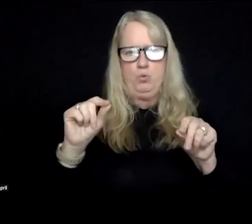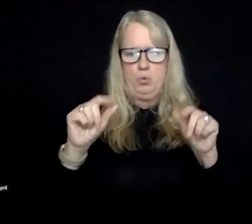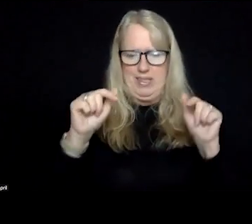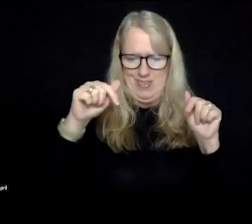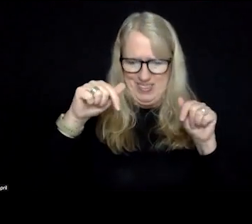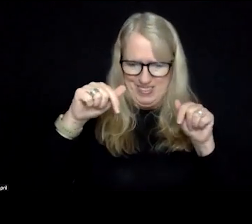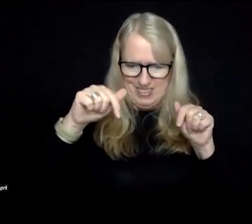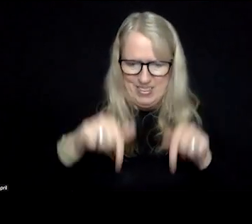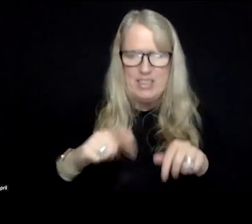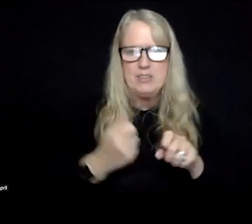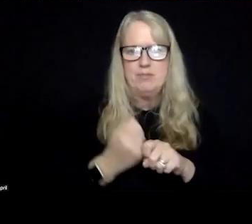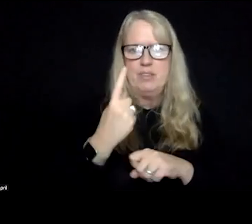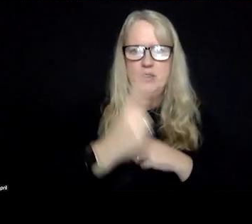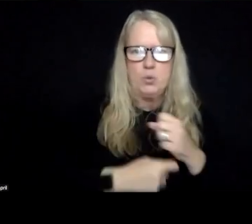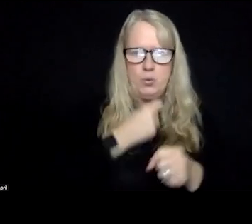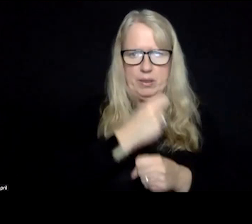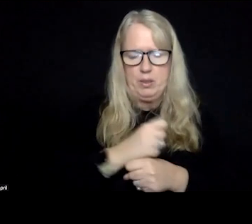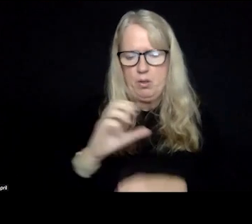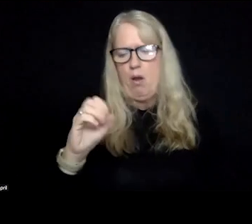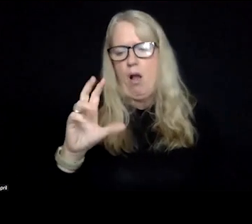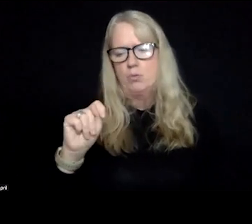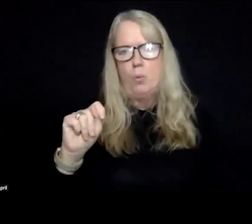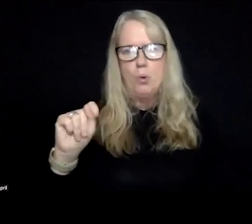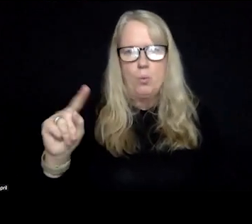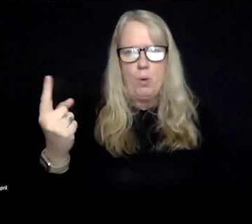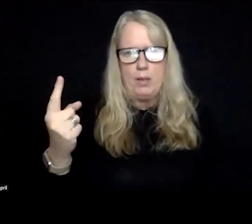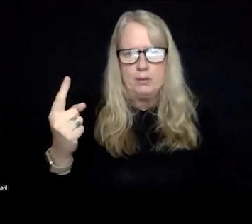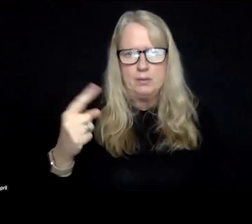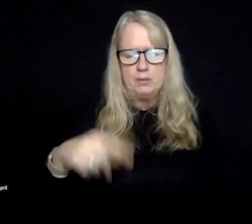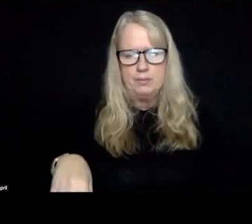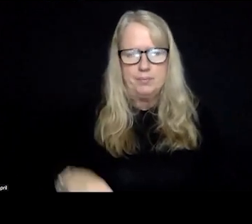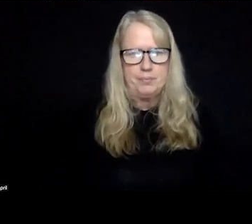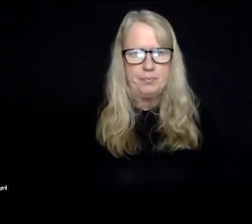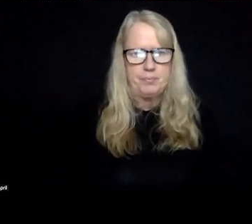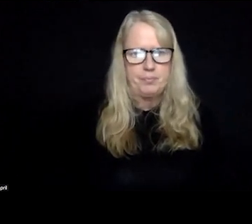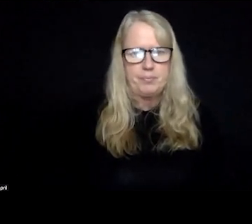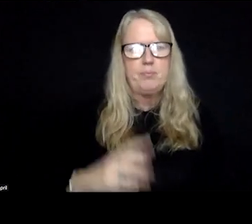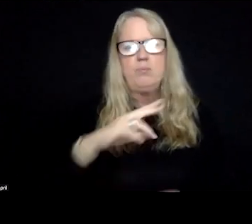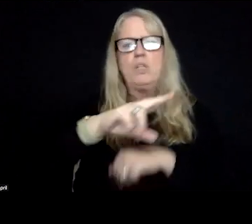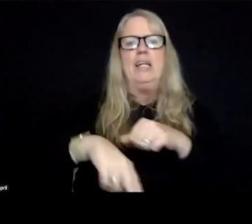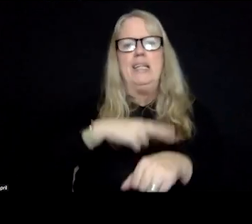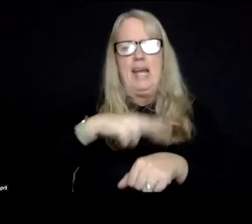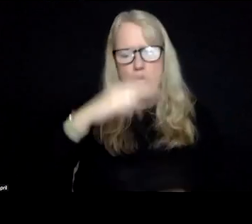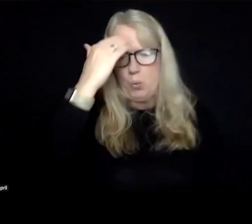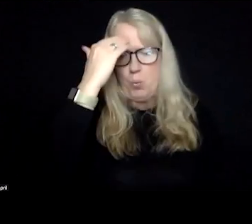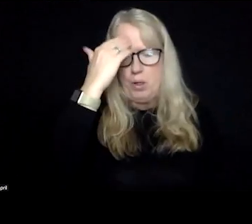FISCAL YEAR STARTS OCTOBER 1ST. SO IF WE THINK ABOUT THE VOLUME